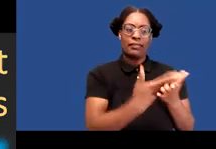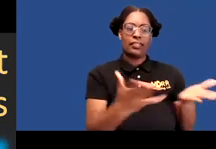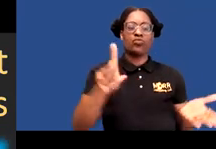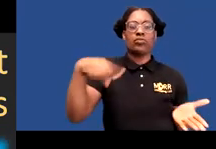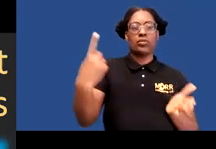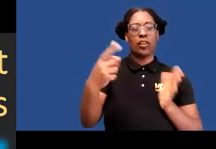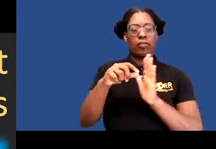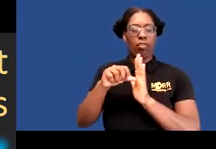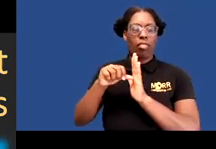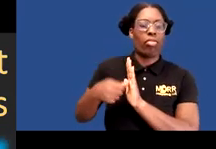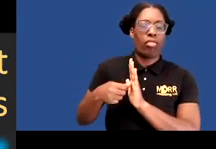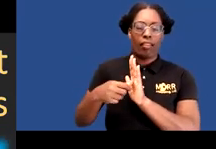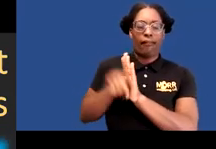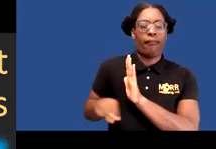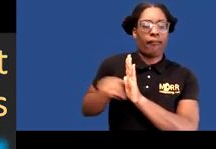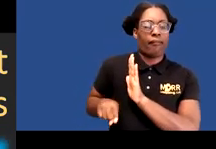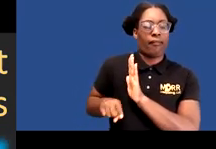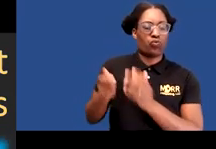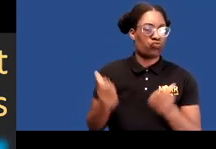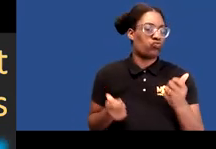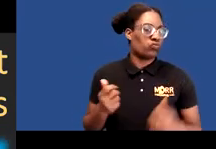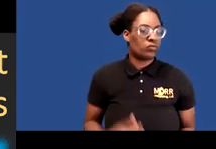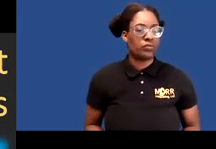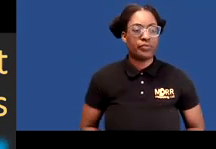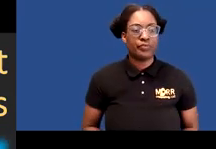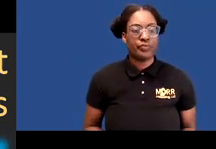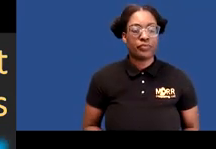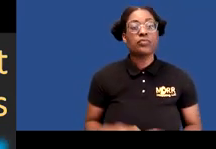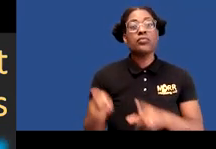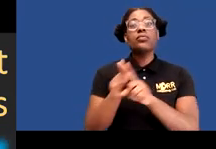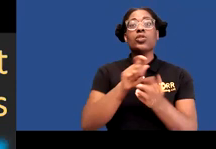Tutors should honor writers' preferences around using video or audio.